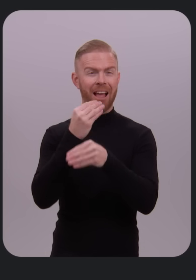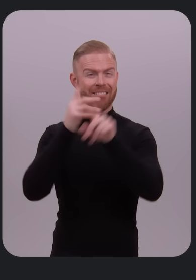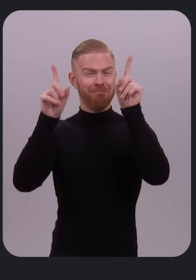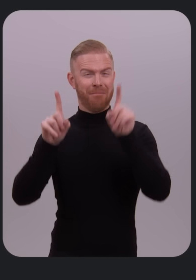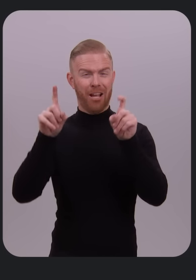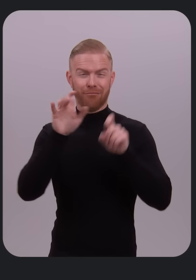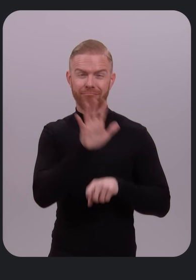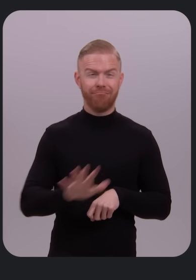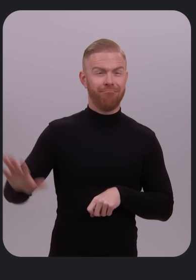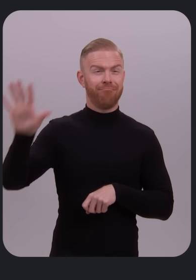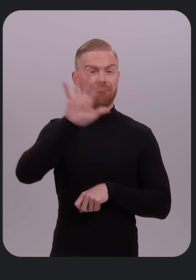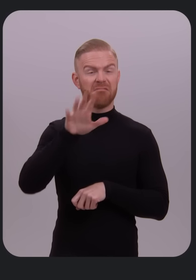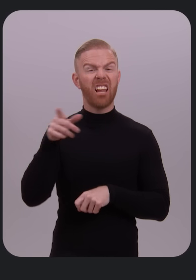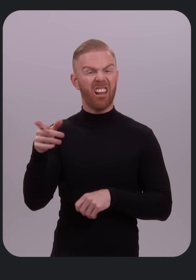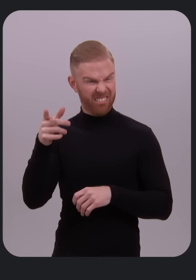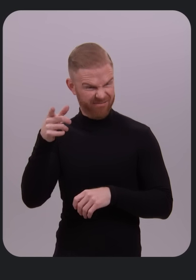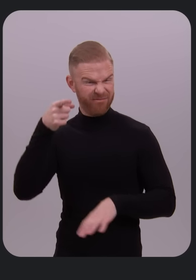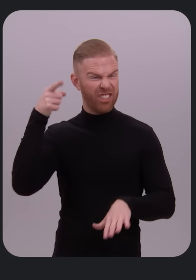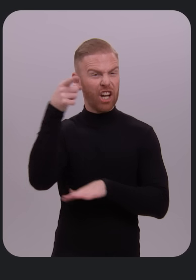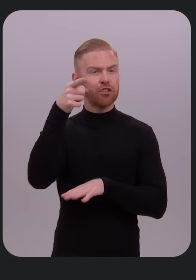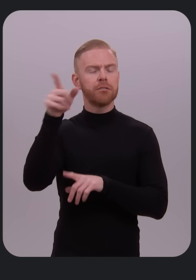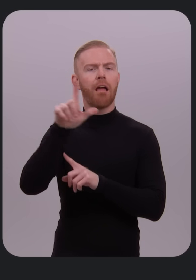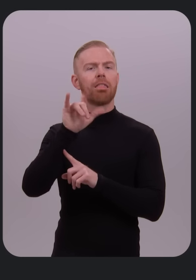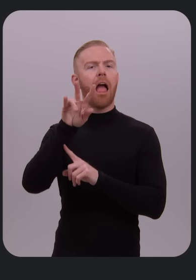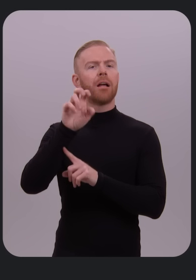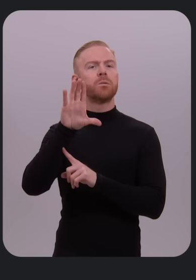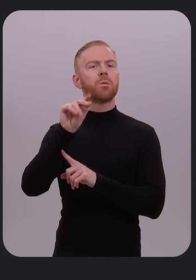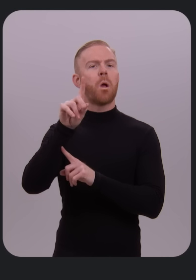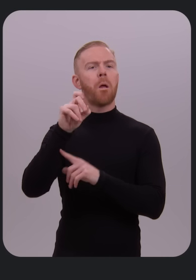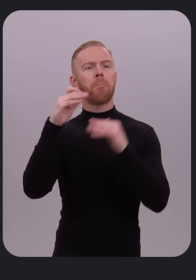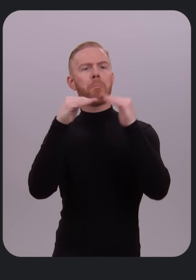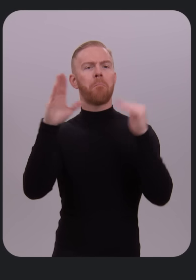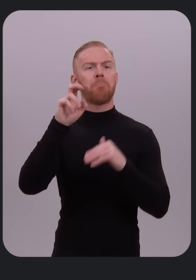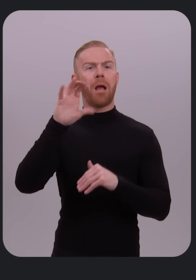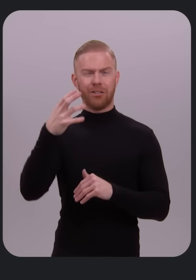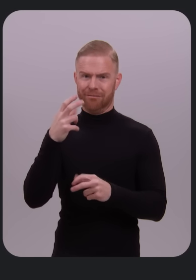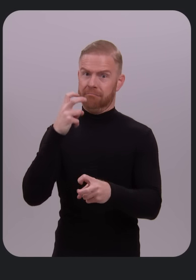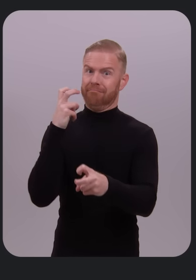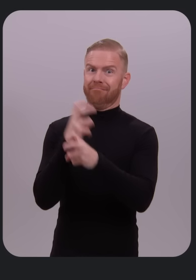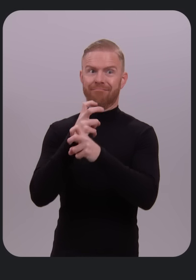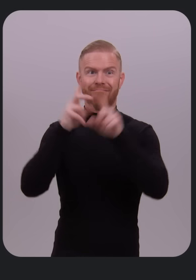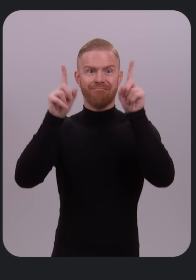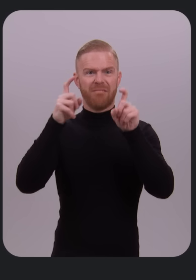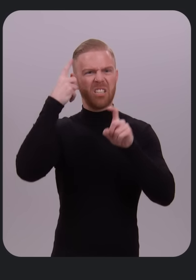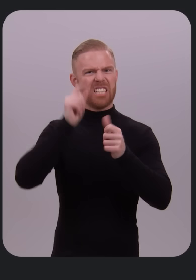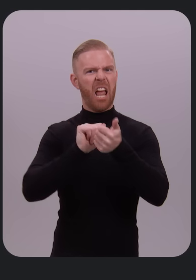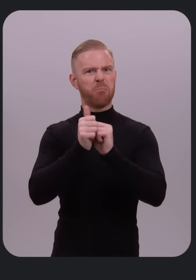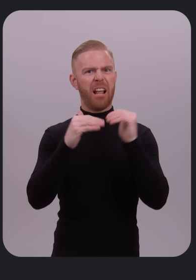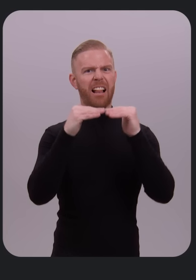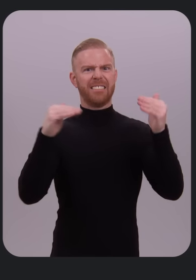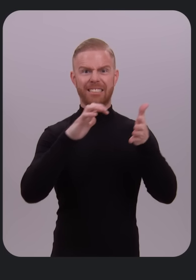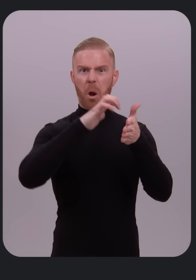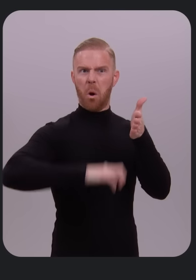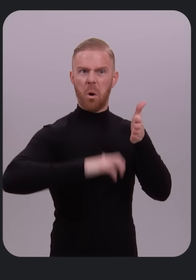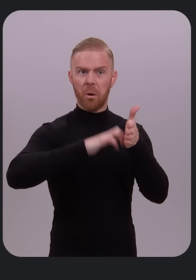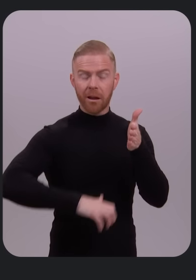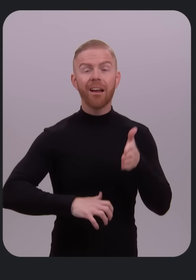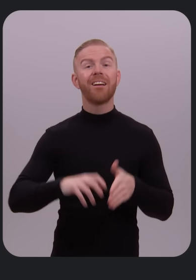It leads on LiveCodeBench, a difficult benchmark for competition-level coding. And since Gemini has been natively multimodal